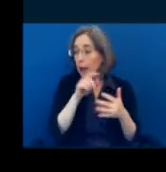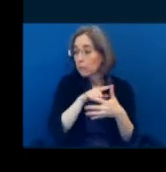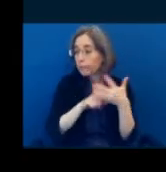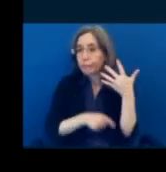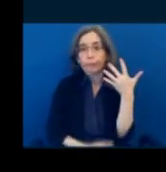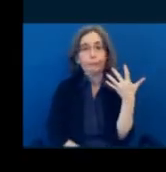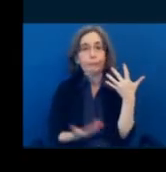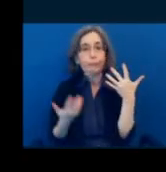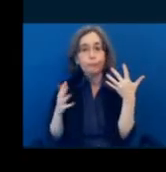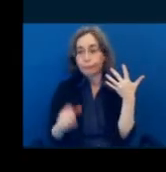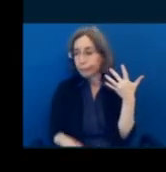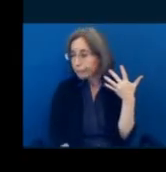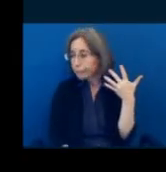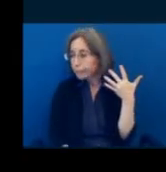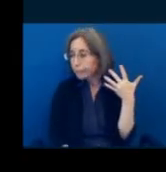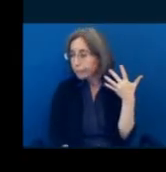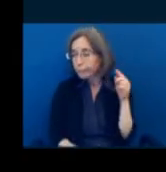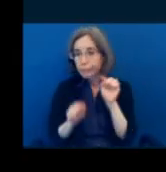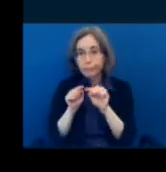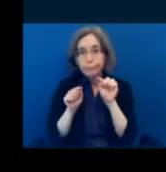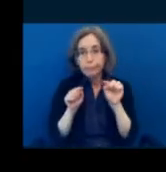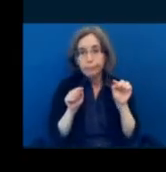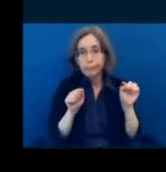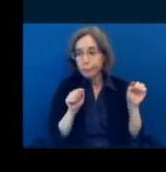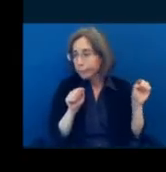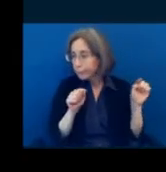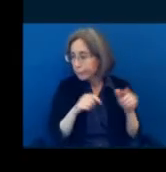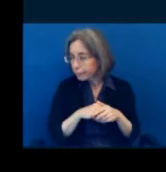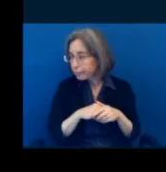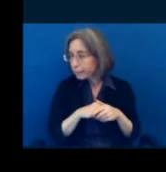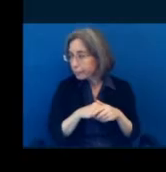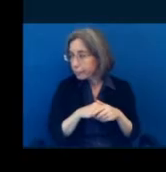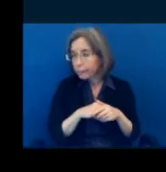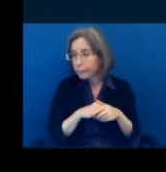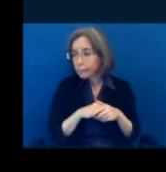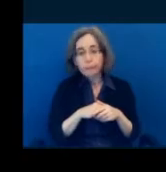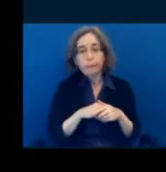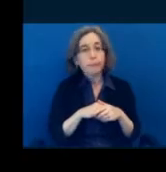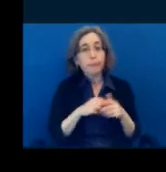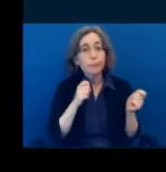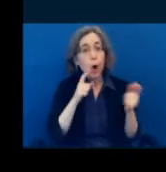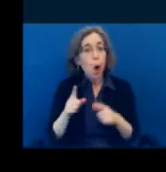HIGHLY FLEXIBLE HUMAN, DELUXE SUPER HUMAN, MINIATURE HUMAN AND IN THE FINE PRINT THEY USE THE